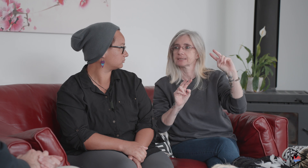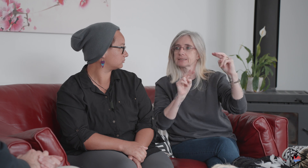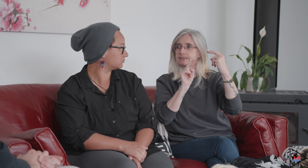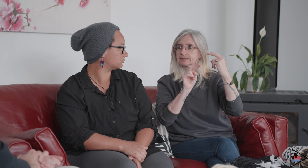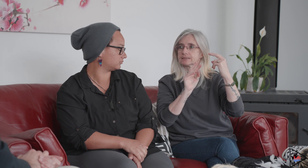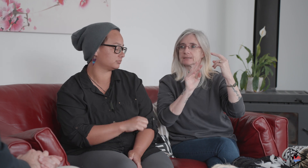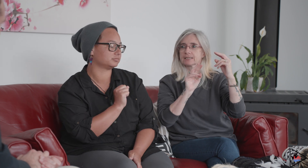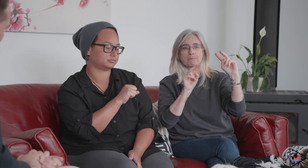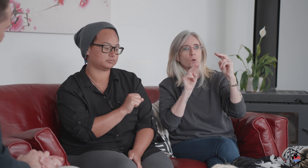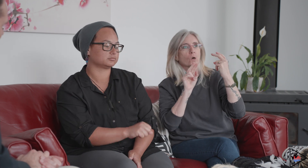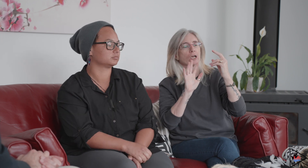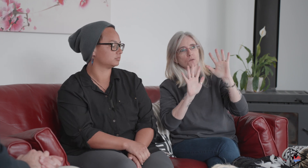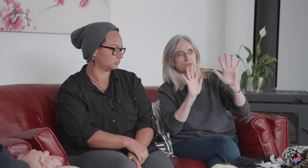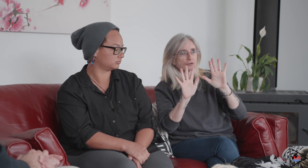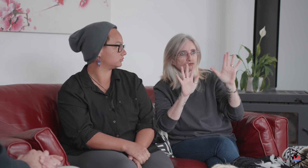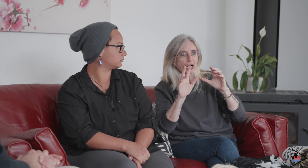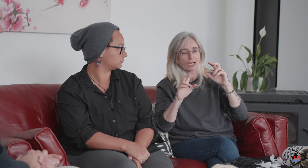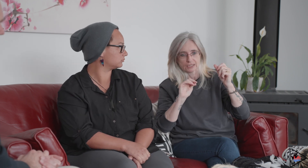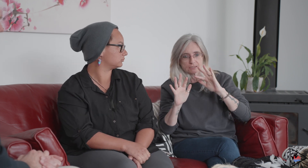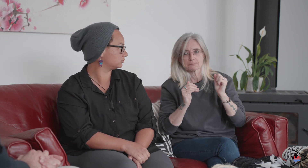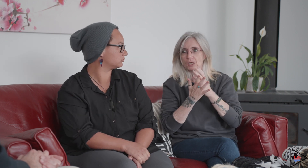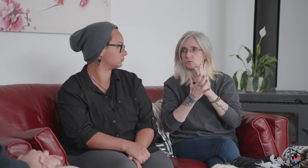I needed to coach them a little bit about how they were going to communicate with me,